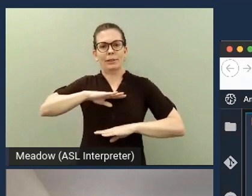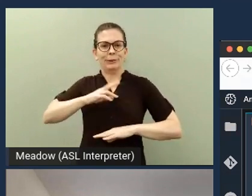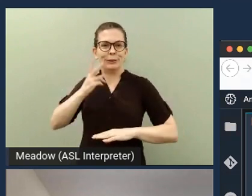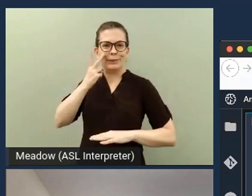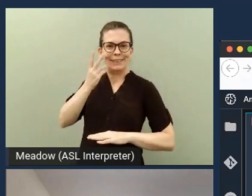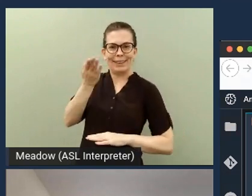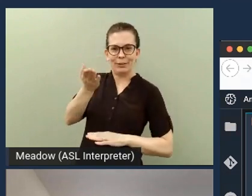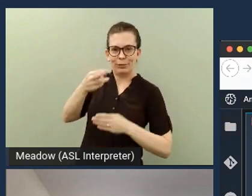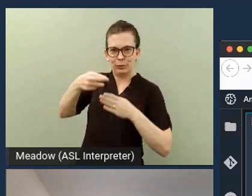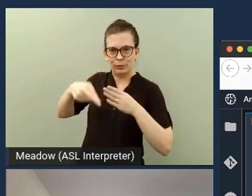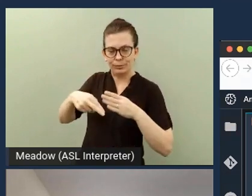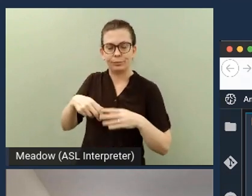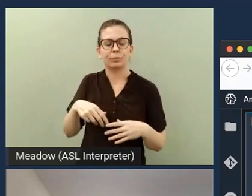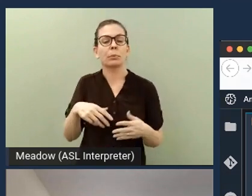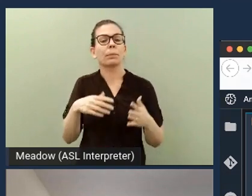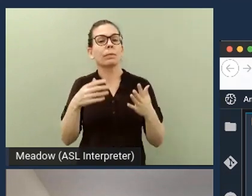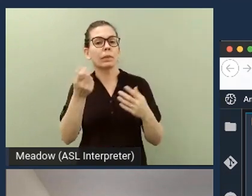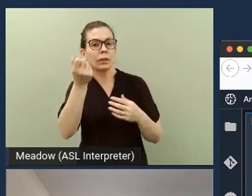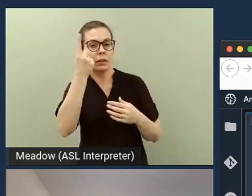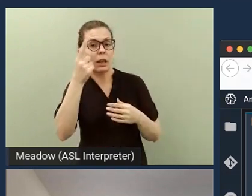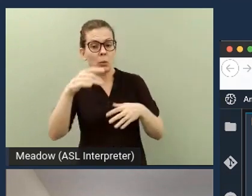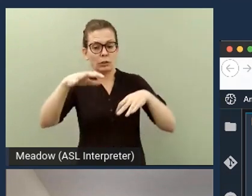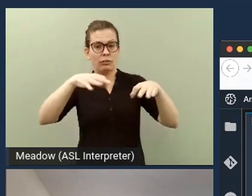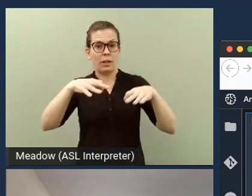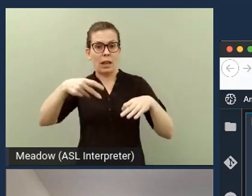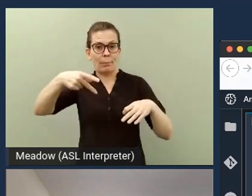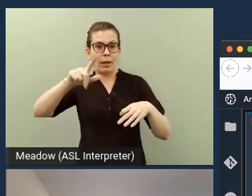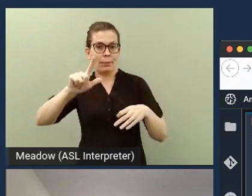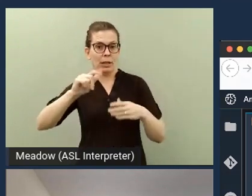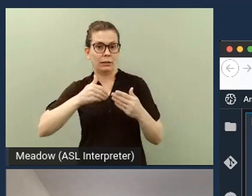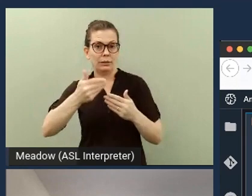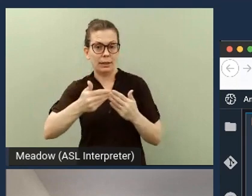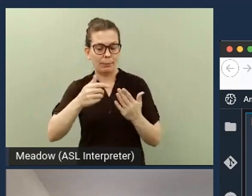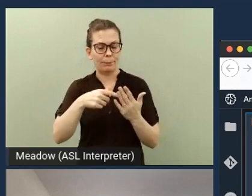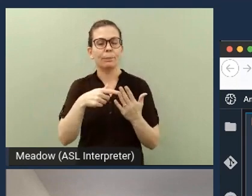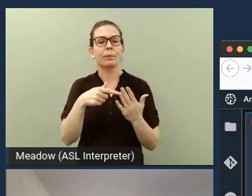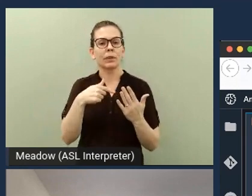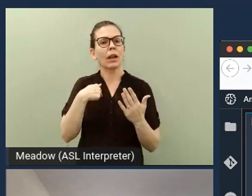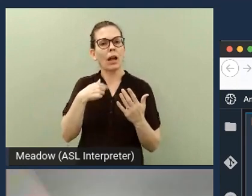Now, when defining a pipeline step, I'm doing all the same things